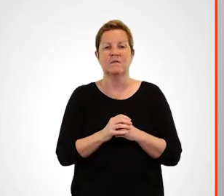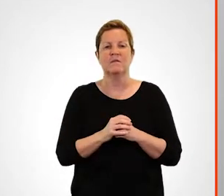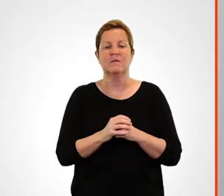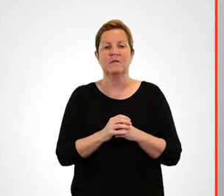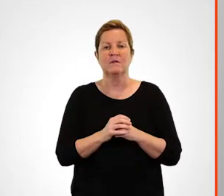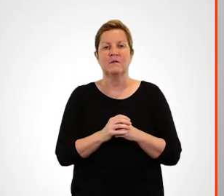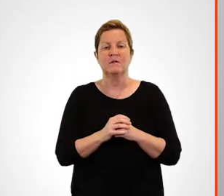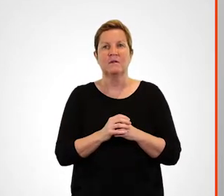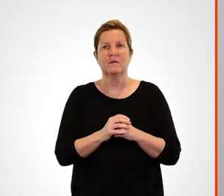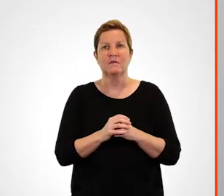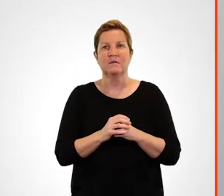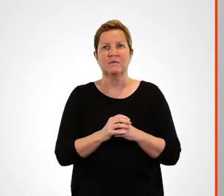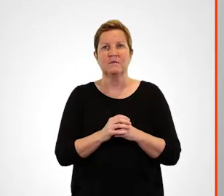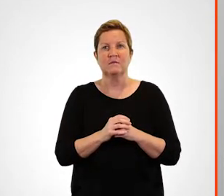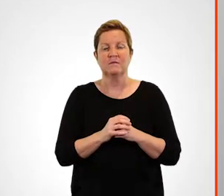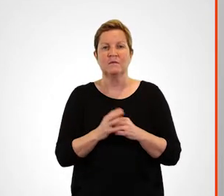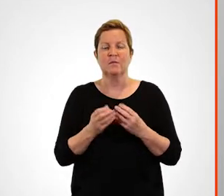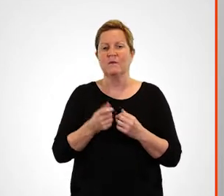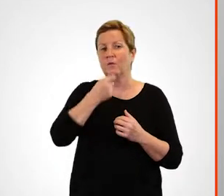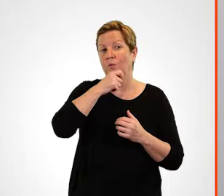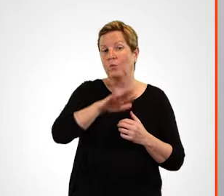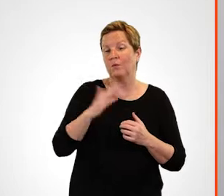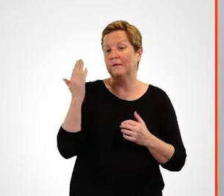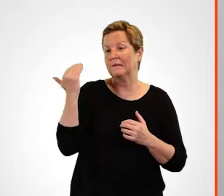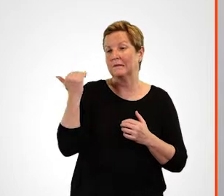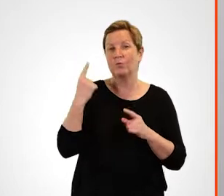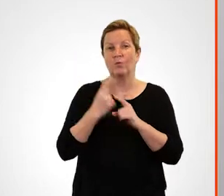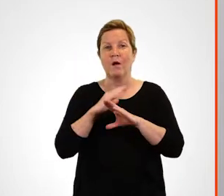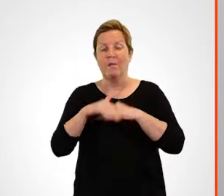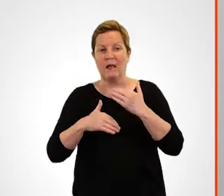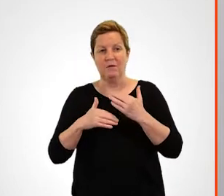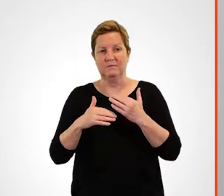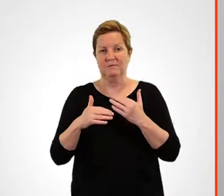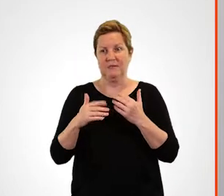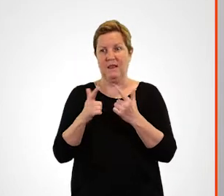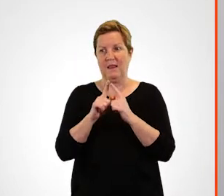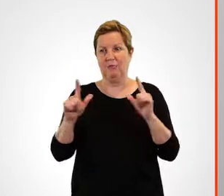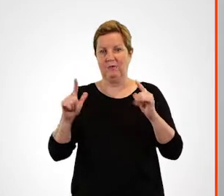We had just mentioned that language differences become pretty obvious